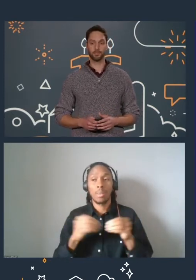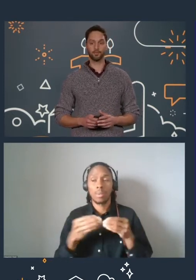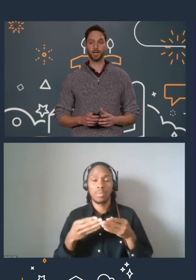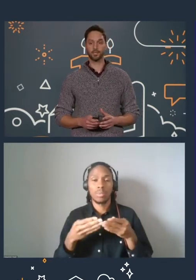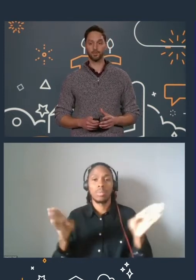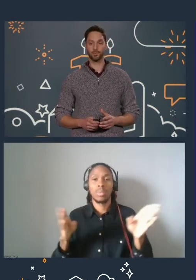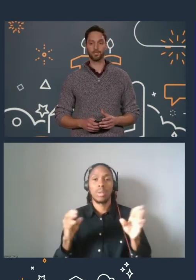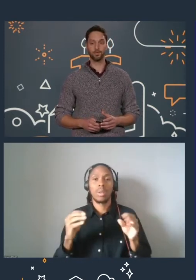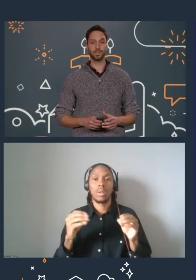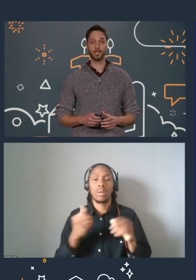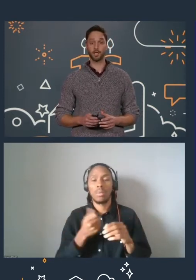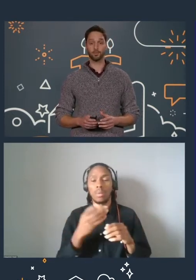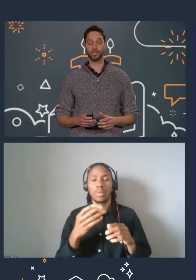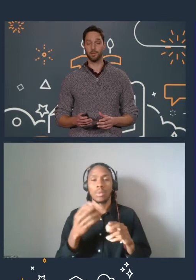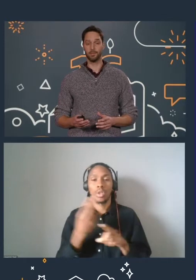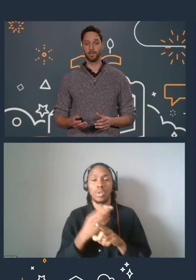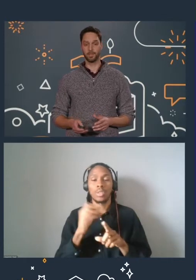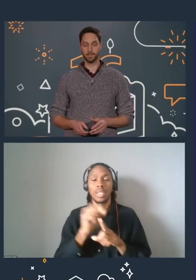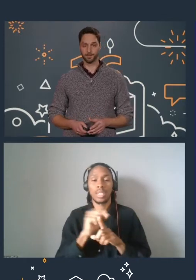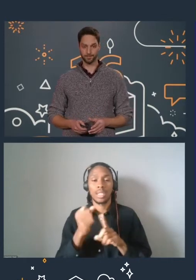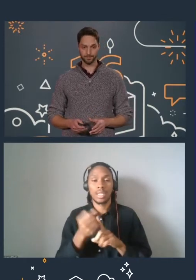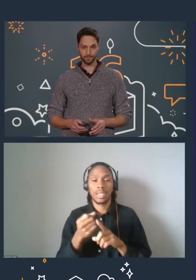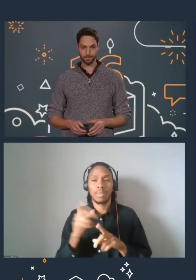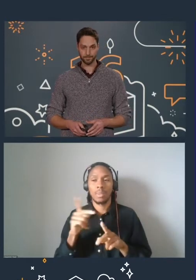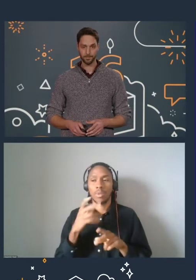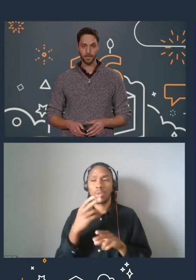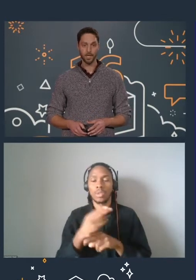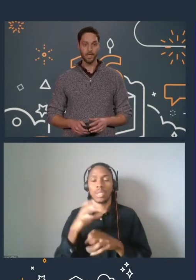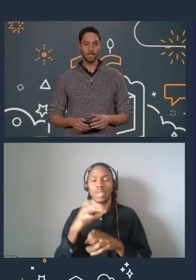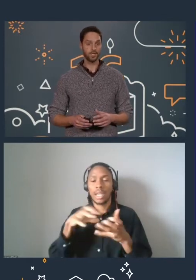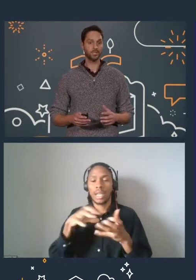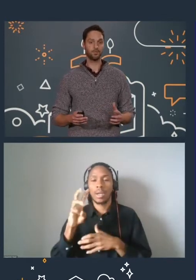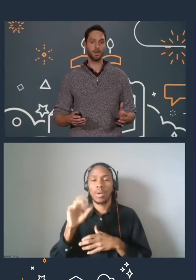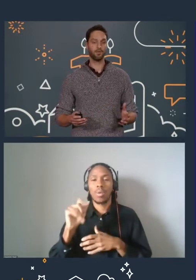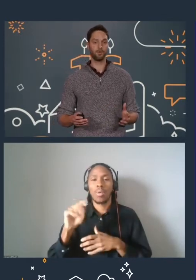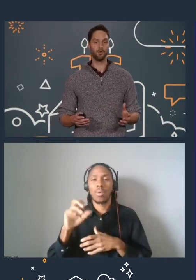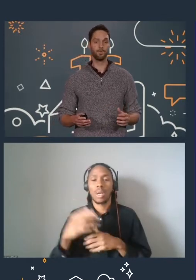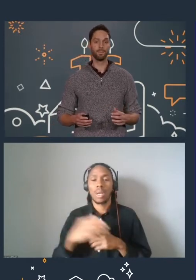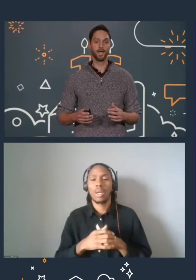for customers using CloudWatch capabilities. Just to name a few,